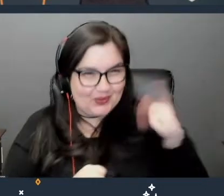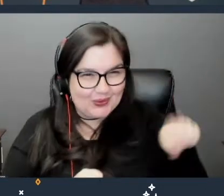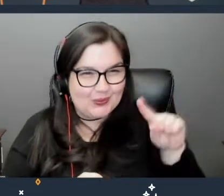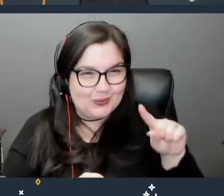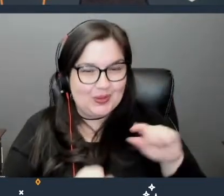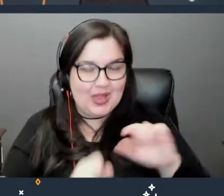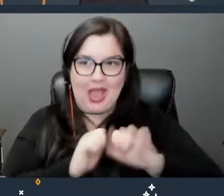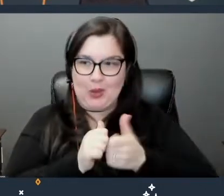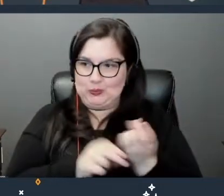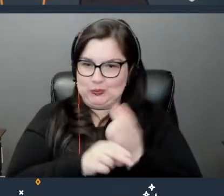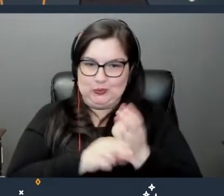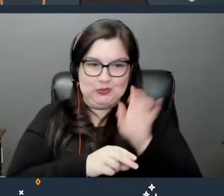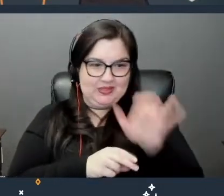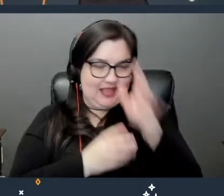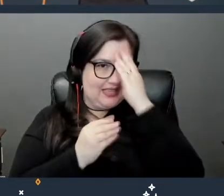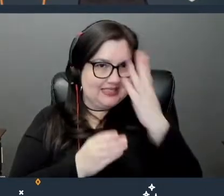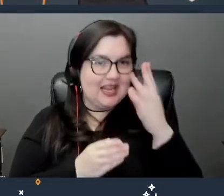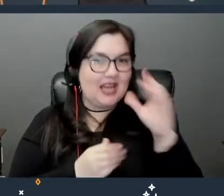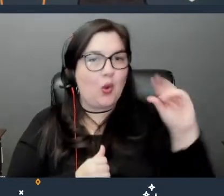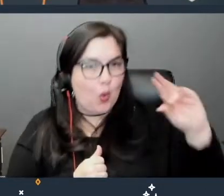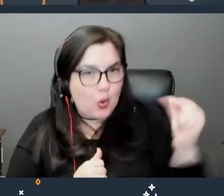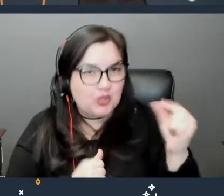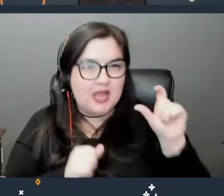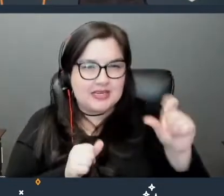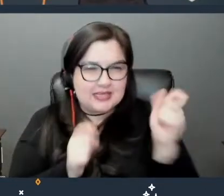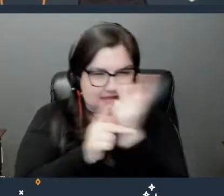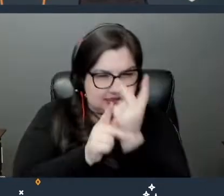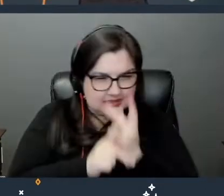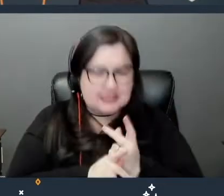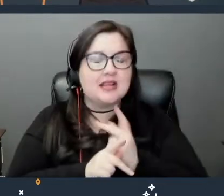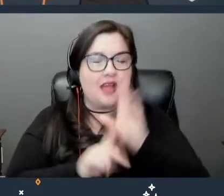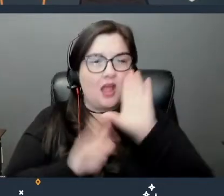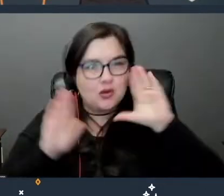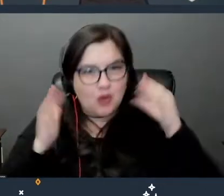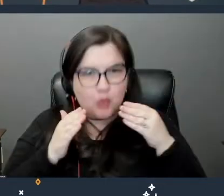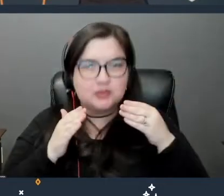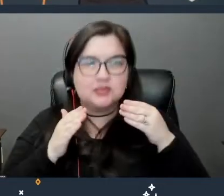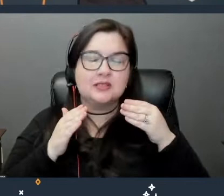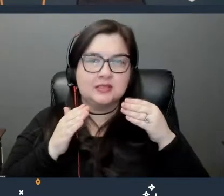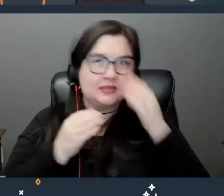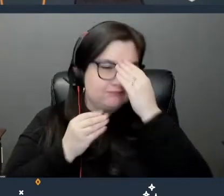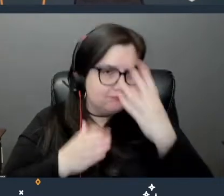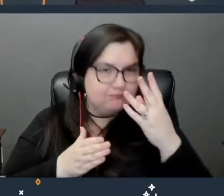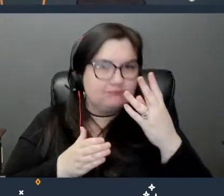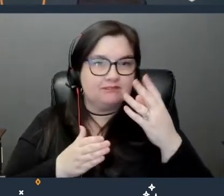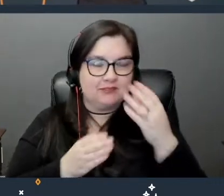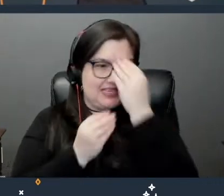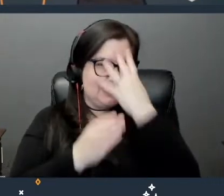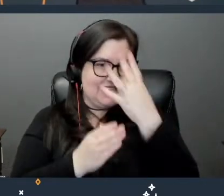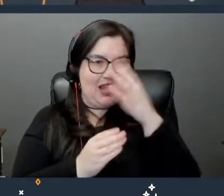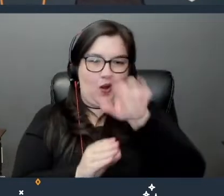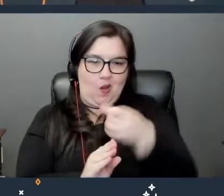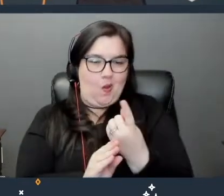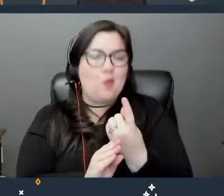organizations need to cultivate a data-driven culture. Data alone can't unlock any value. According to an Accenture report,